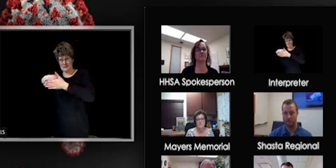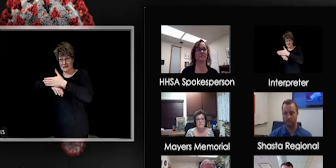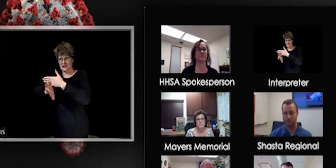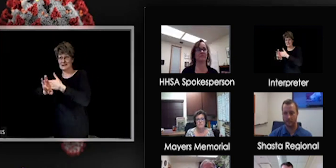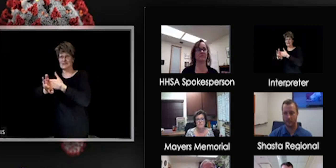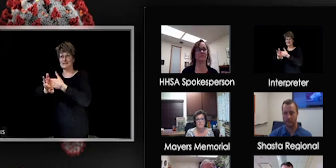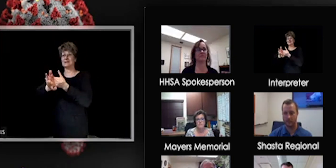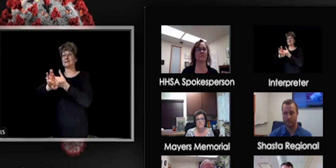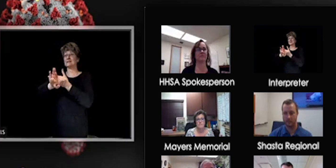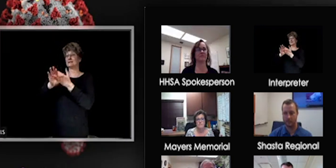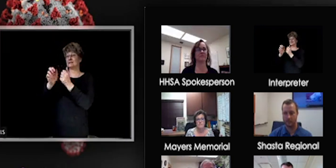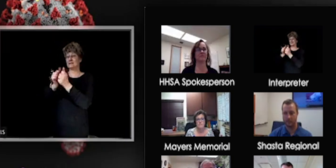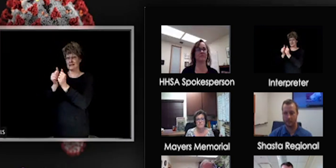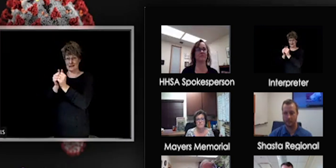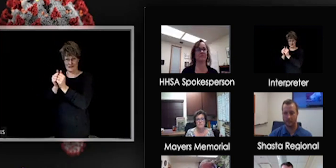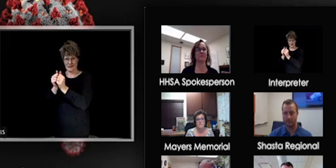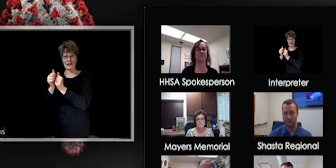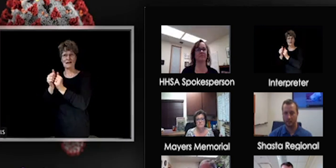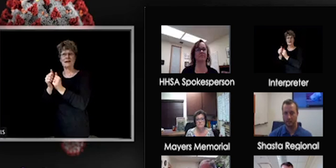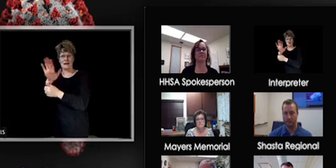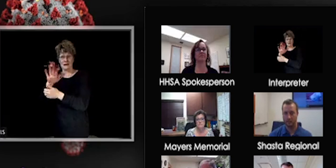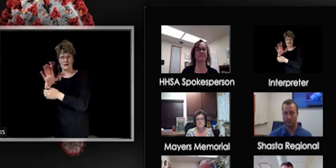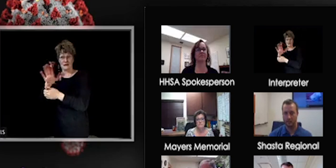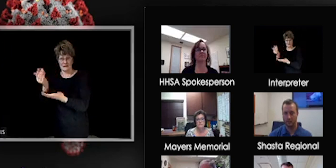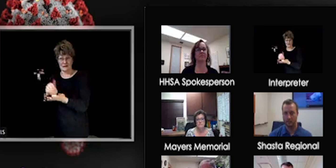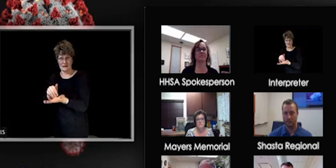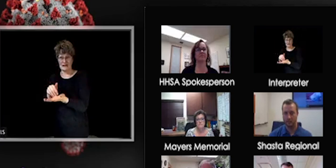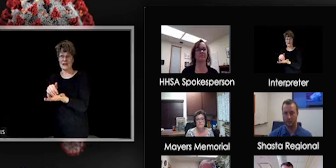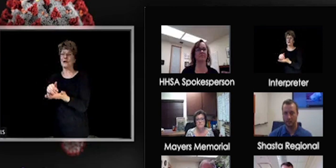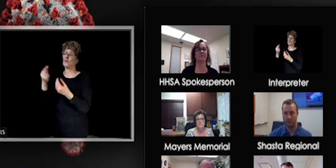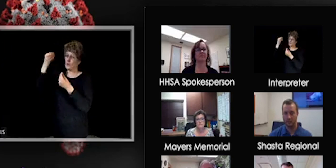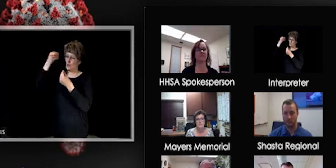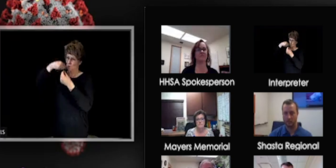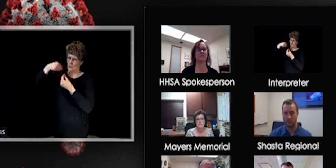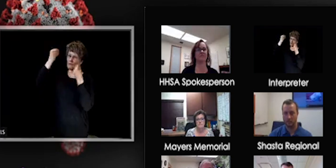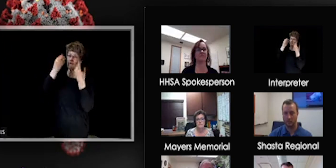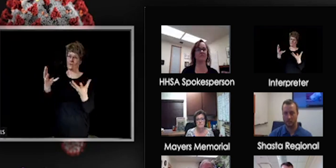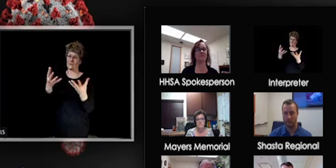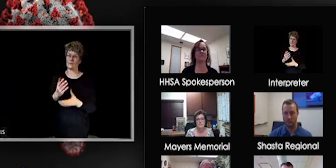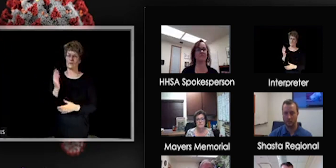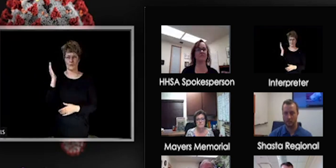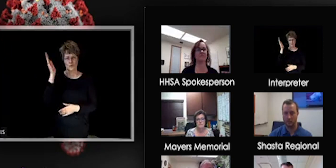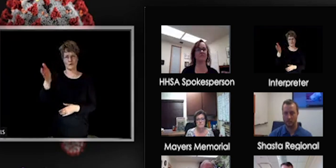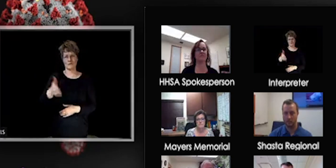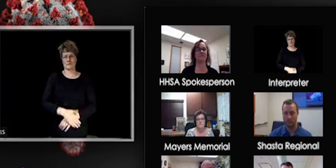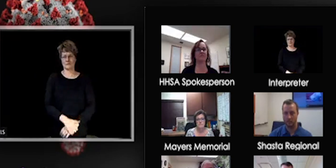athletes and other children that are participating in practices for different sports back up